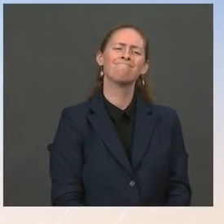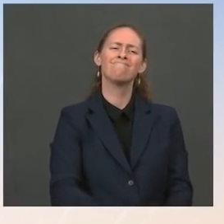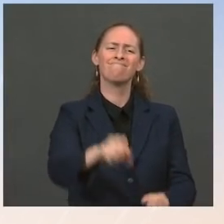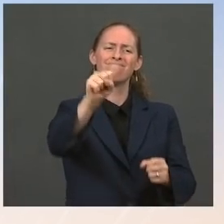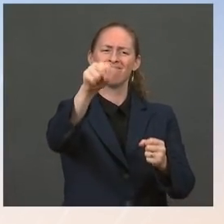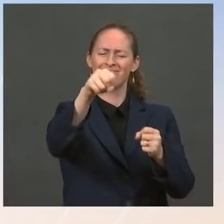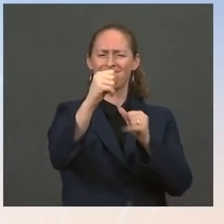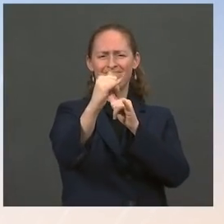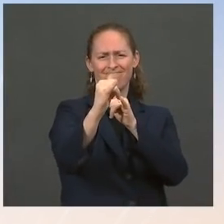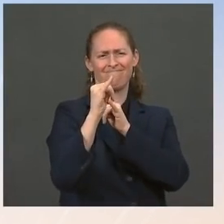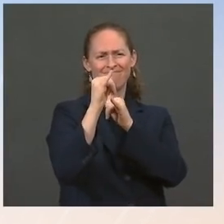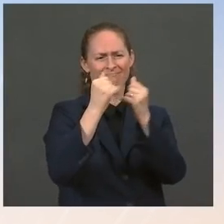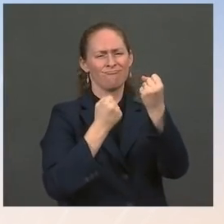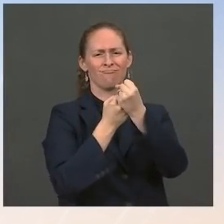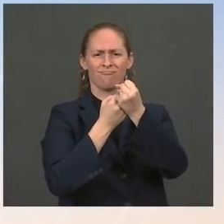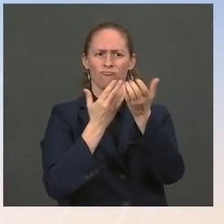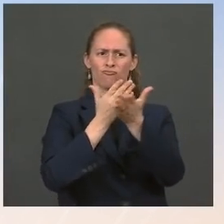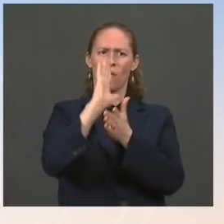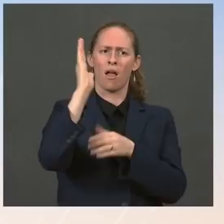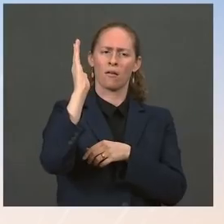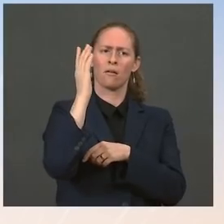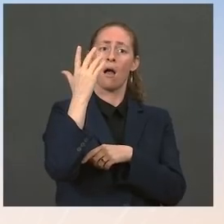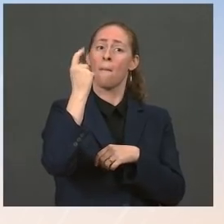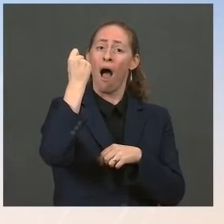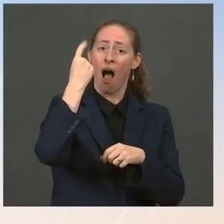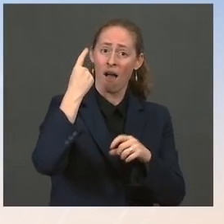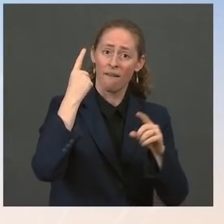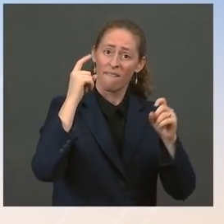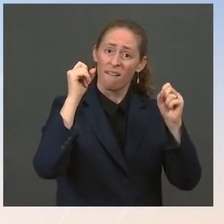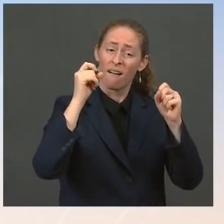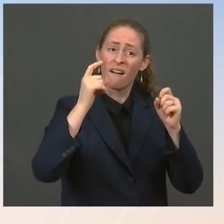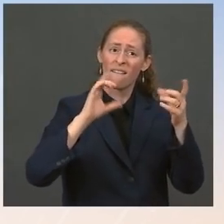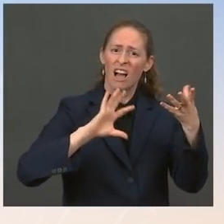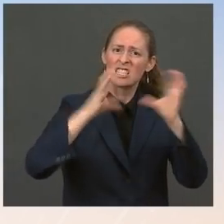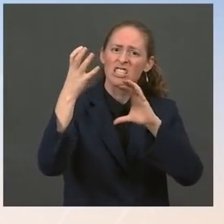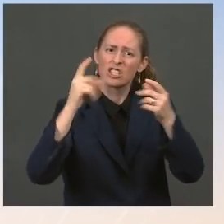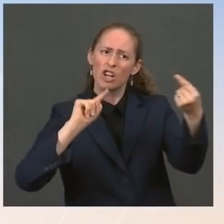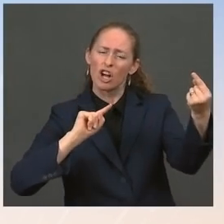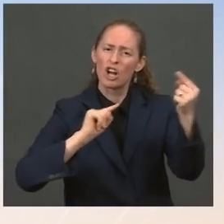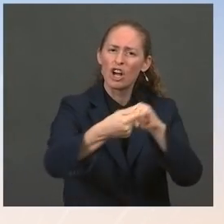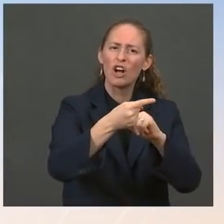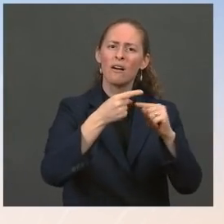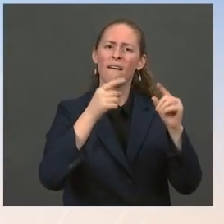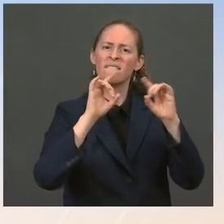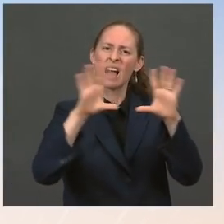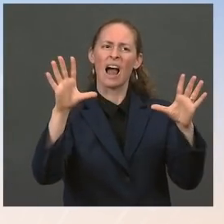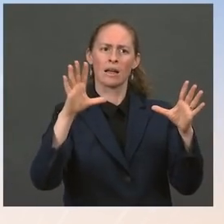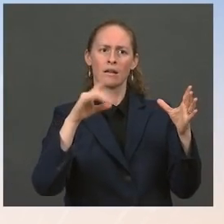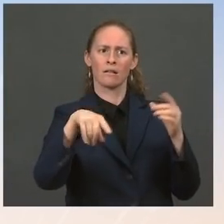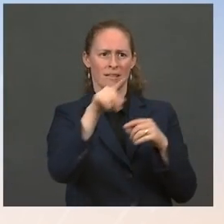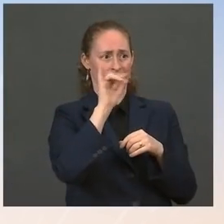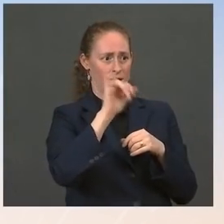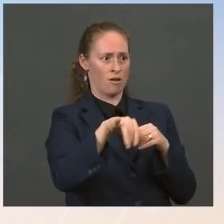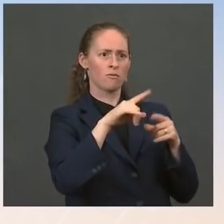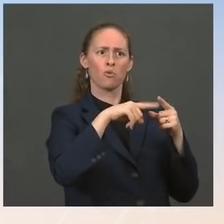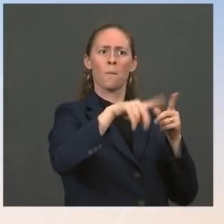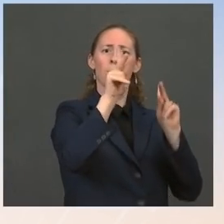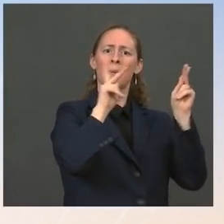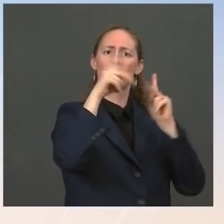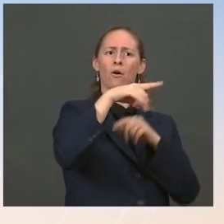for people to take violent action against members -- public servants. And that's what the threats are about. And so, no, he doesn't stand for that; no one should.